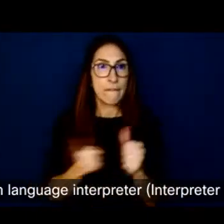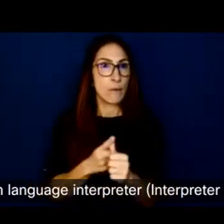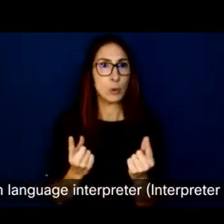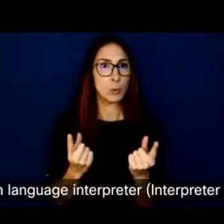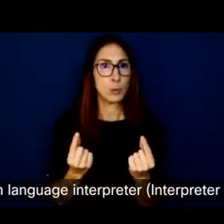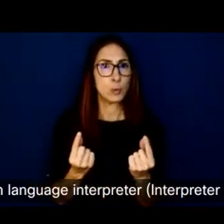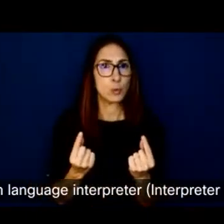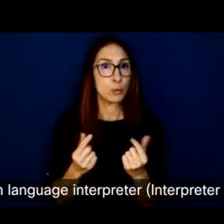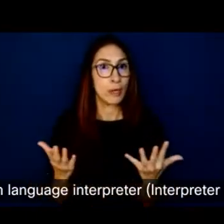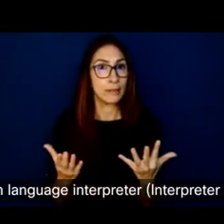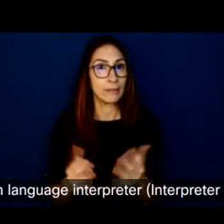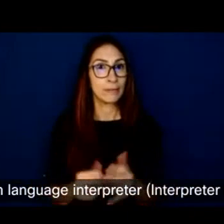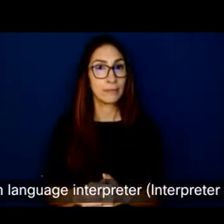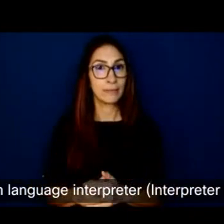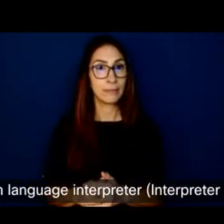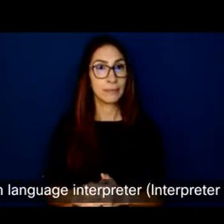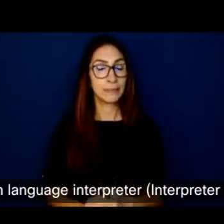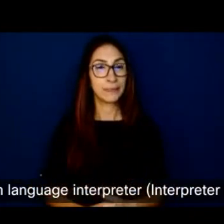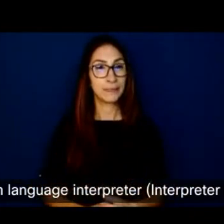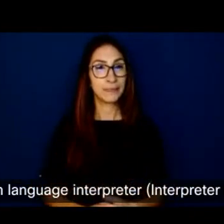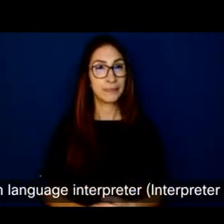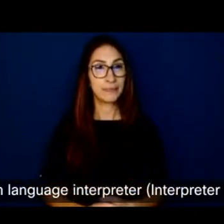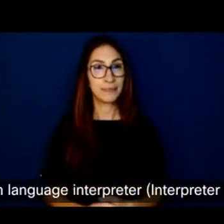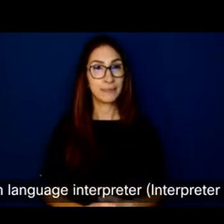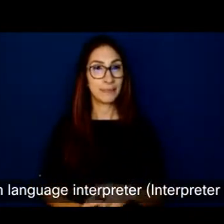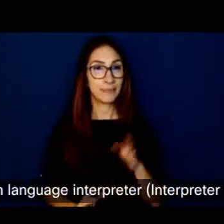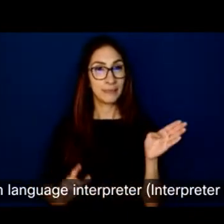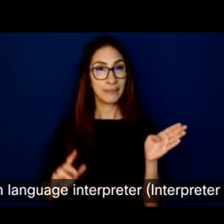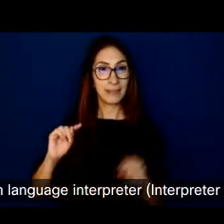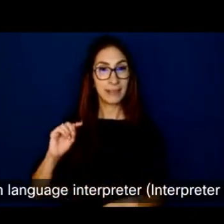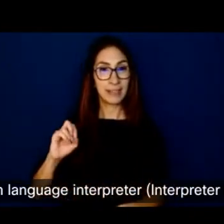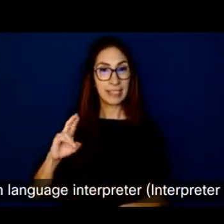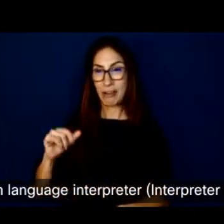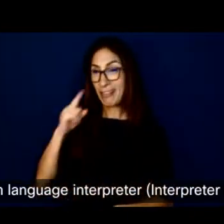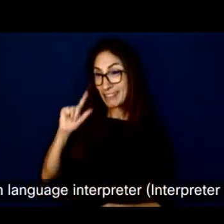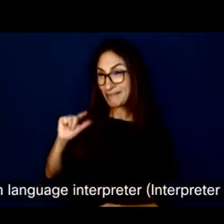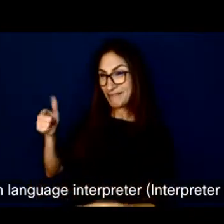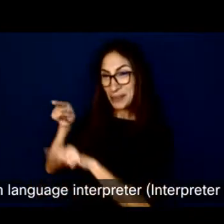Do you want to go first? Bridgette, I think you should take this one first.